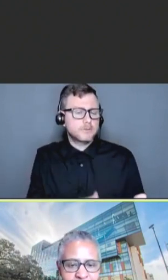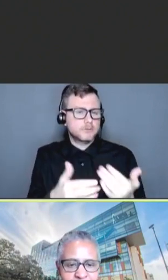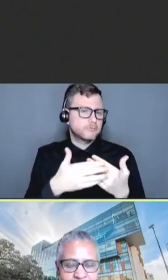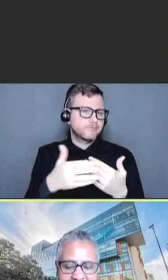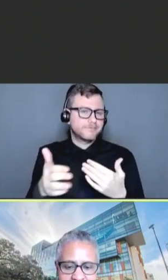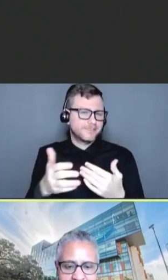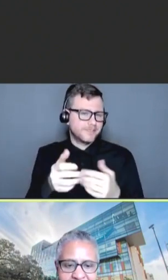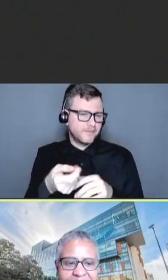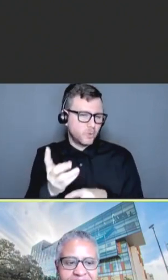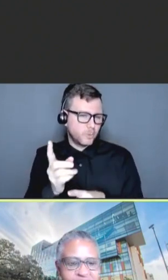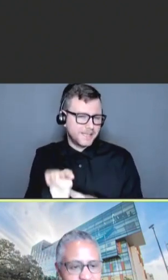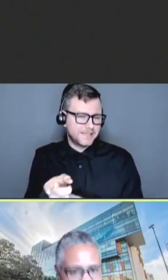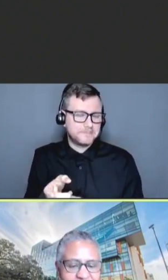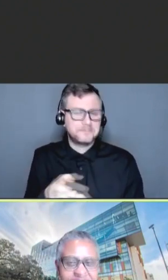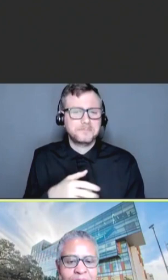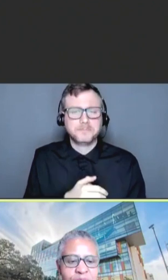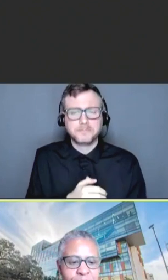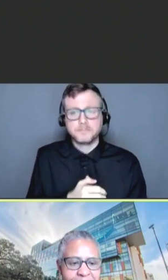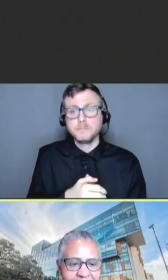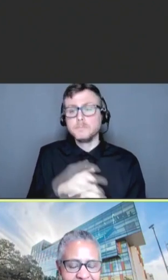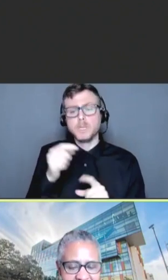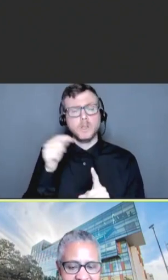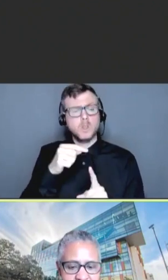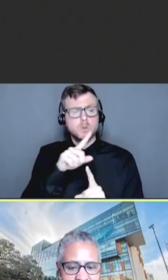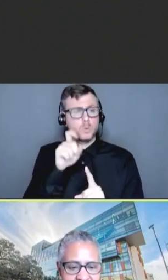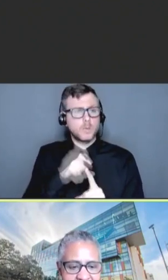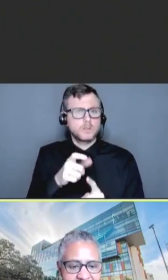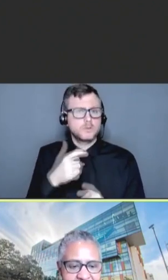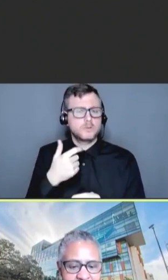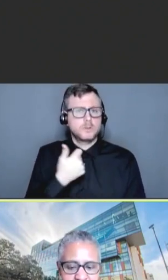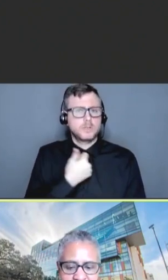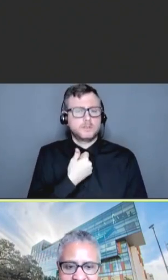So -- and this -- these are questions that we've been asking, and things that we wanted